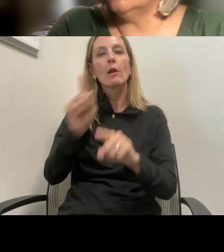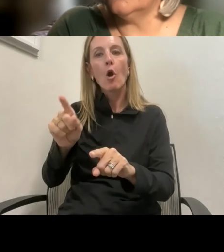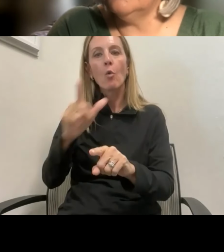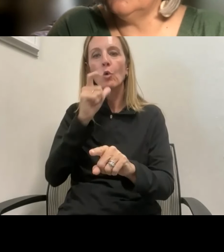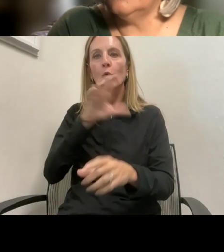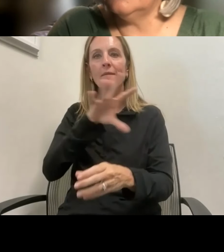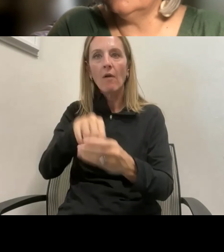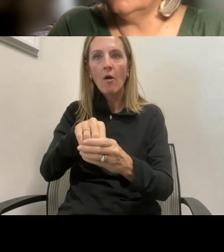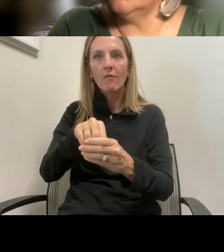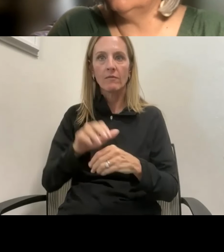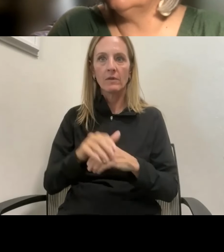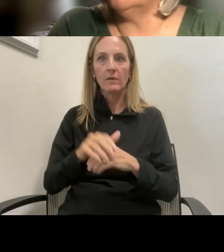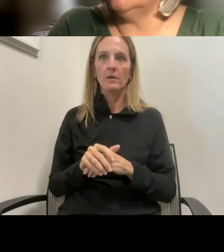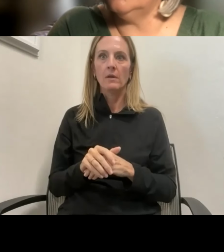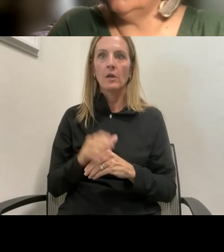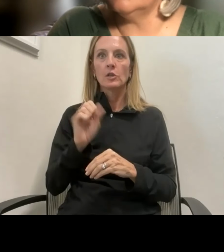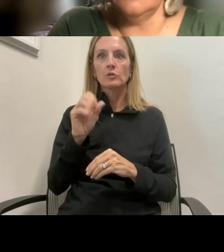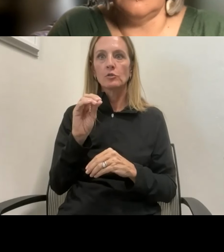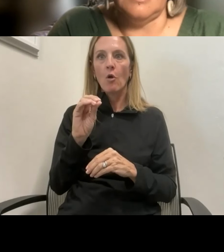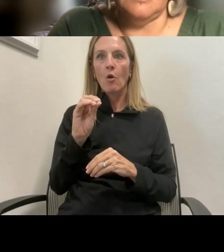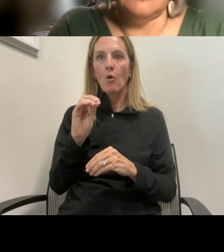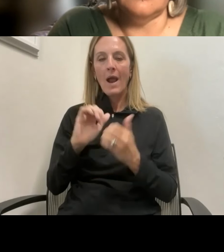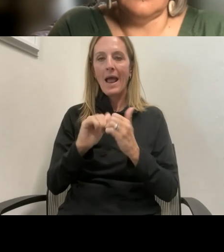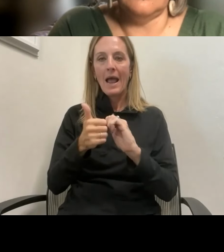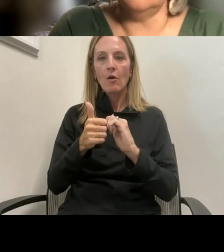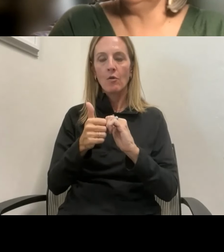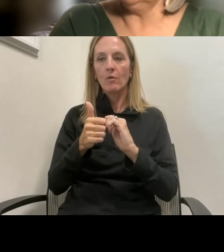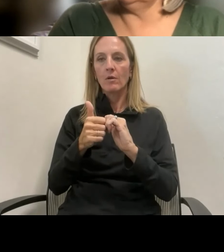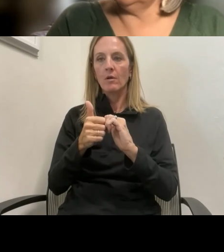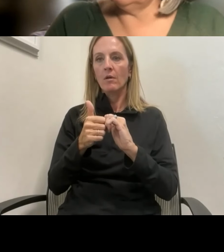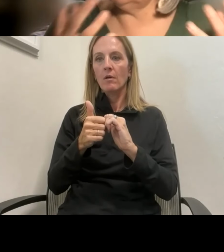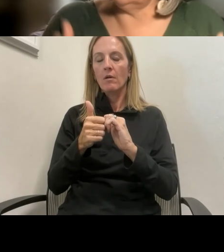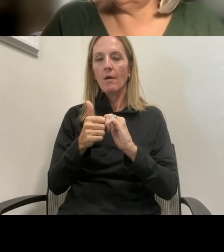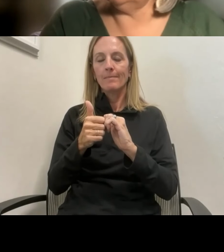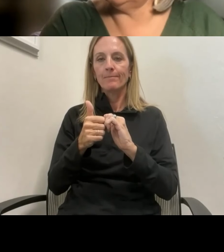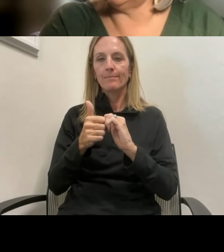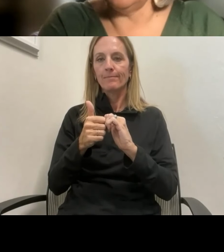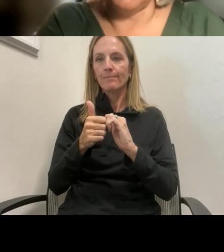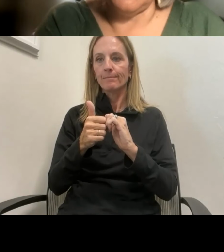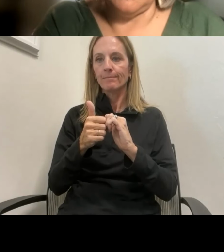our community according to our laws and our land and what does trickster have to say about that?